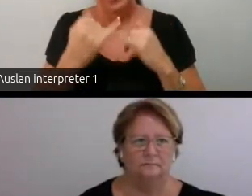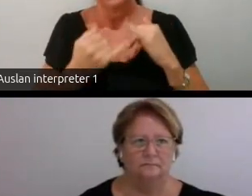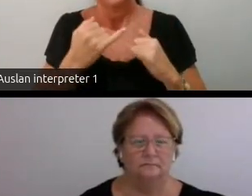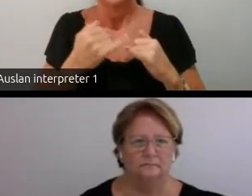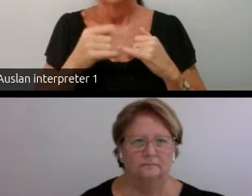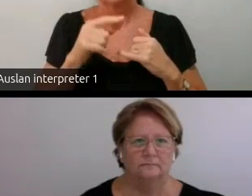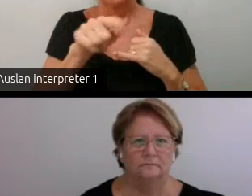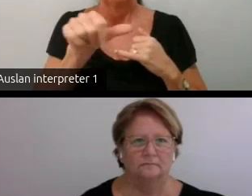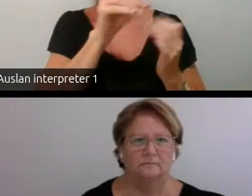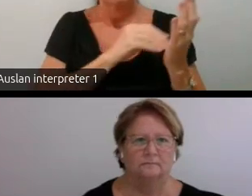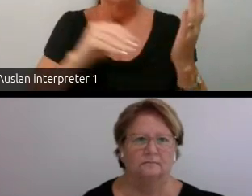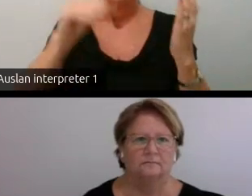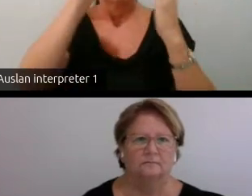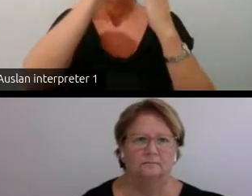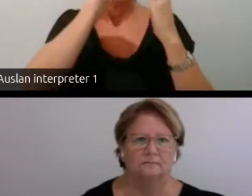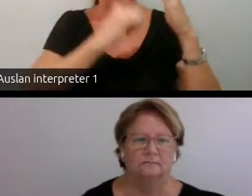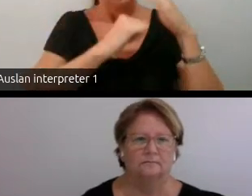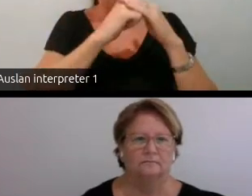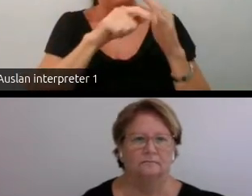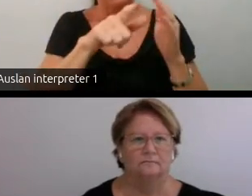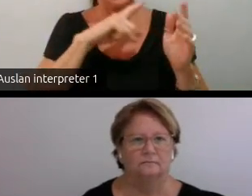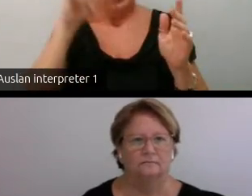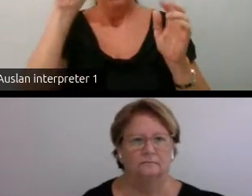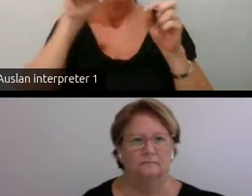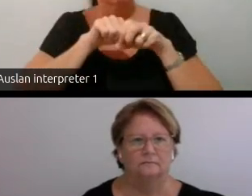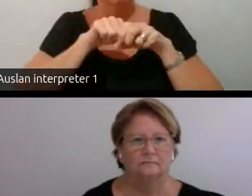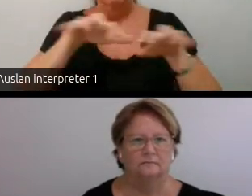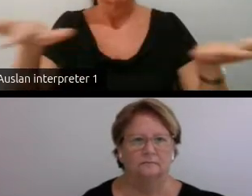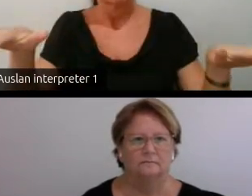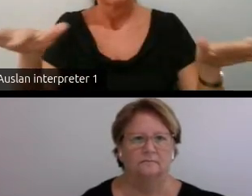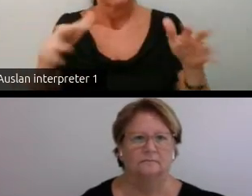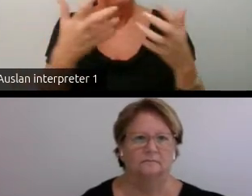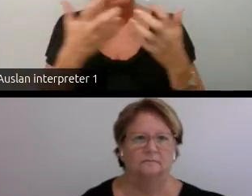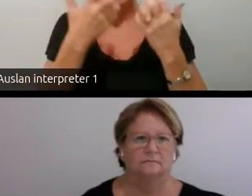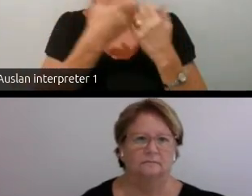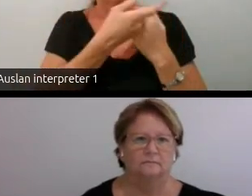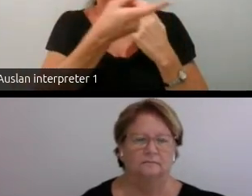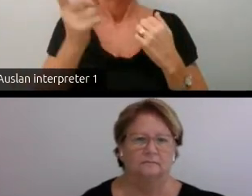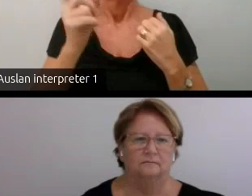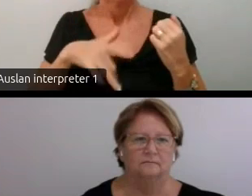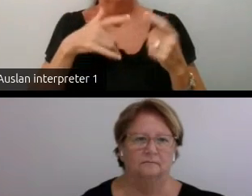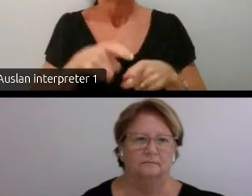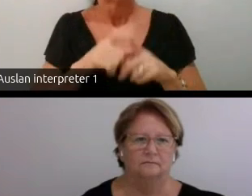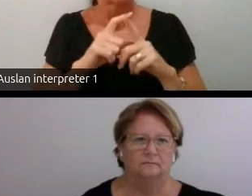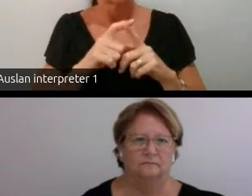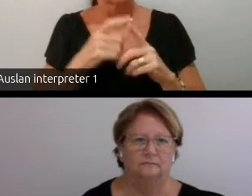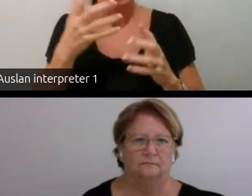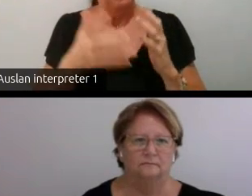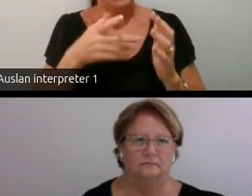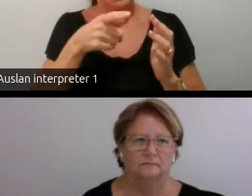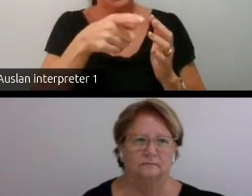family and domestic violence is everywhere and it will be one of the legal issues that we see either